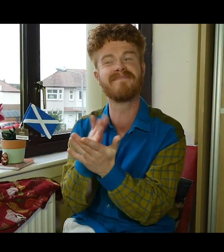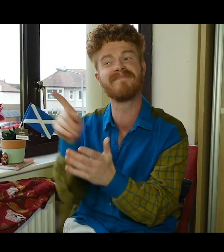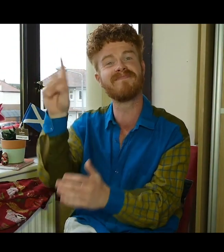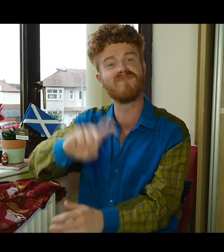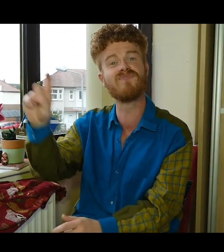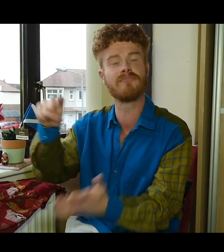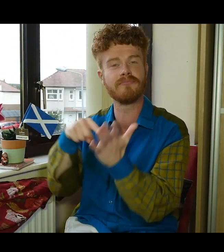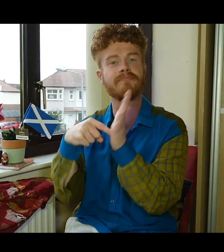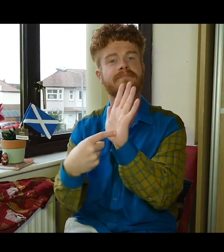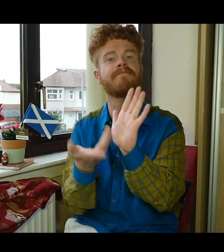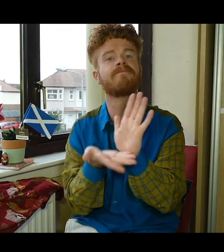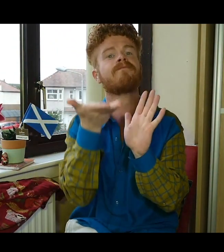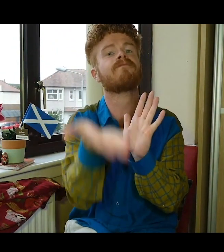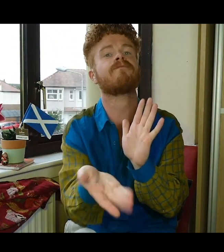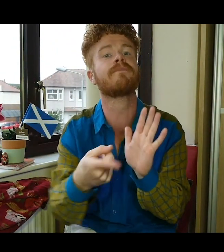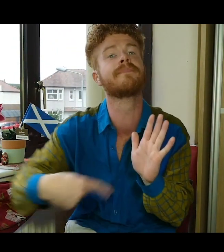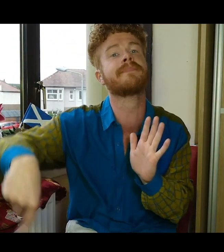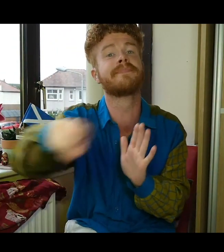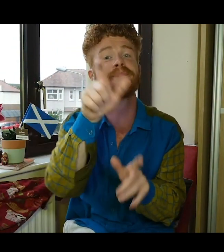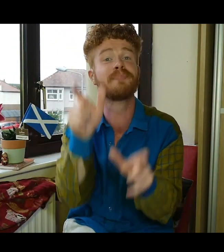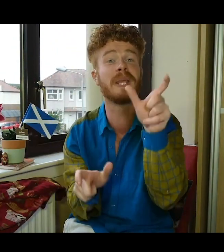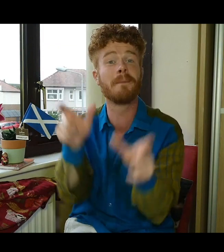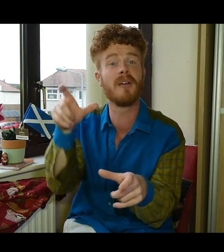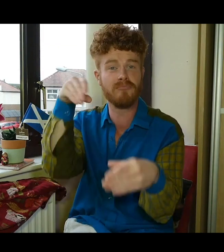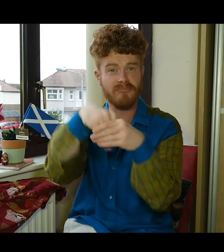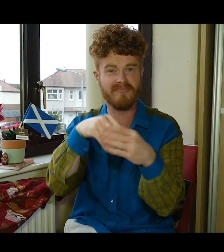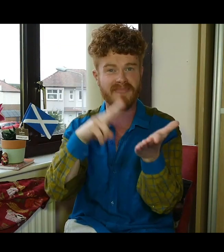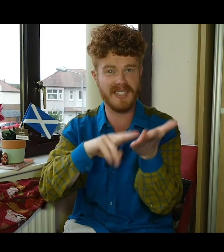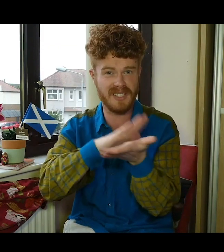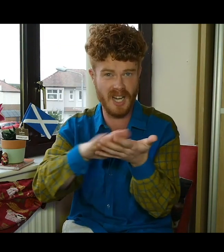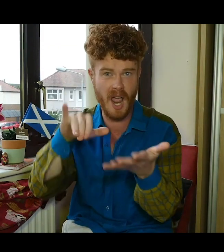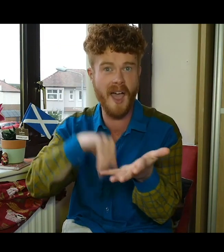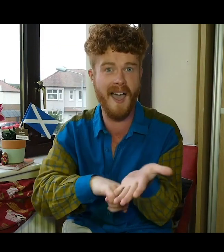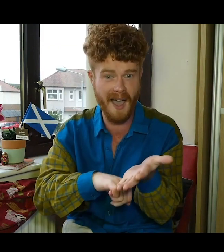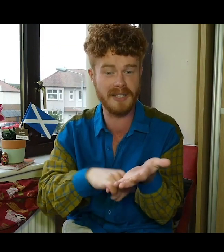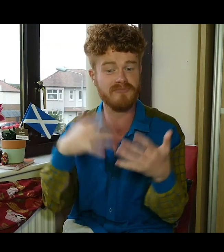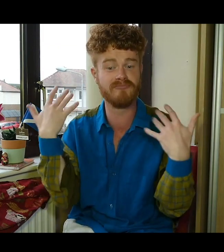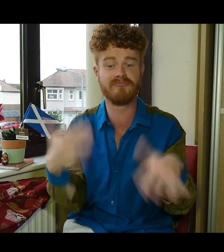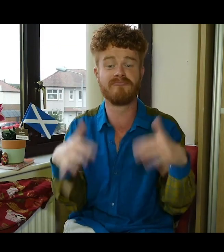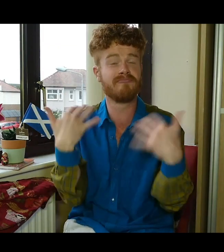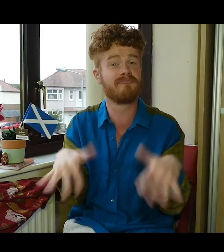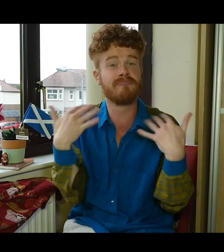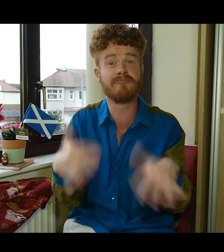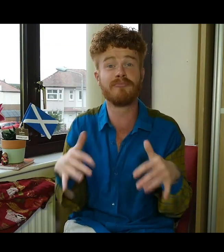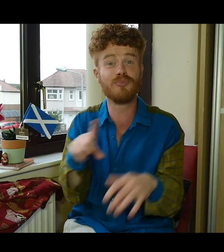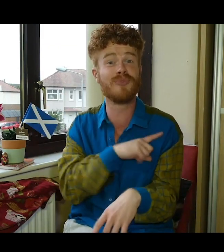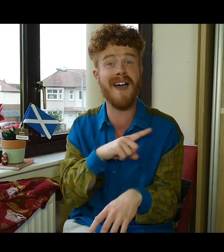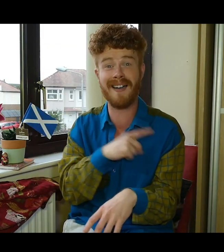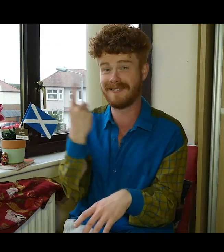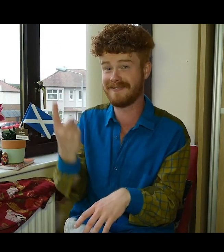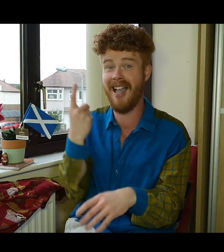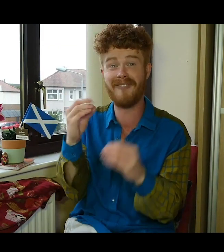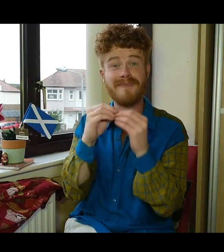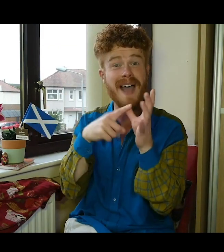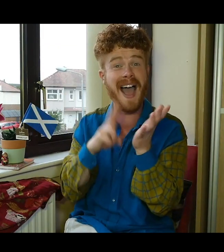It was a tribute to all the nurses and people who work at the NHS. What's really cool is that because Banksy is so famous